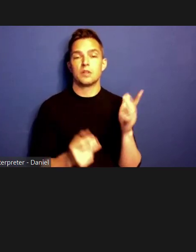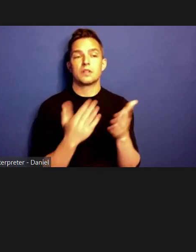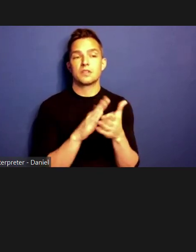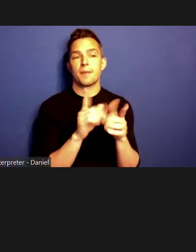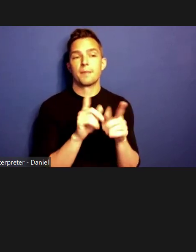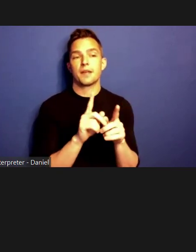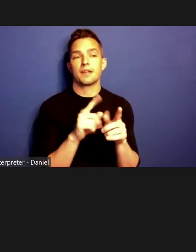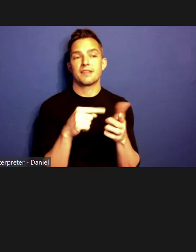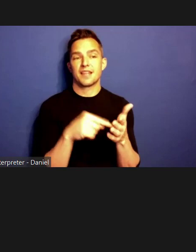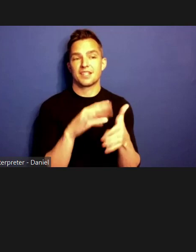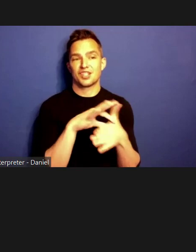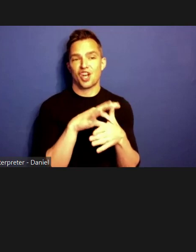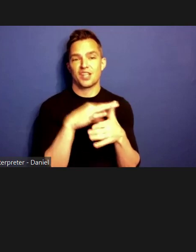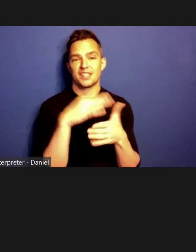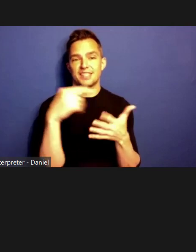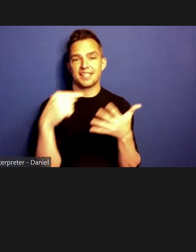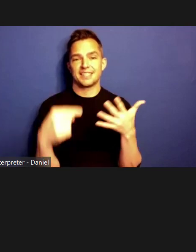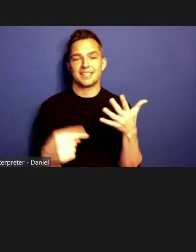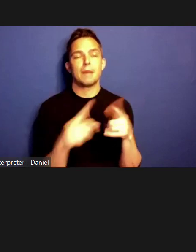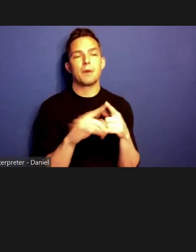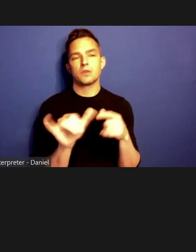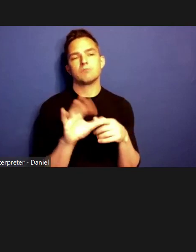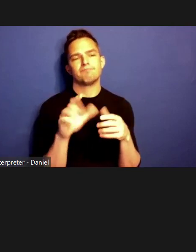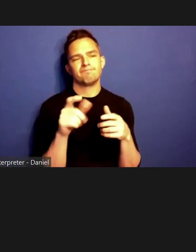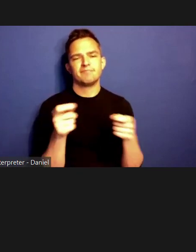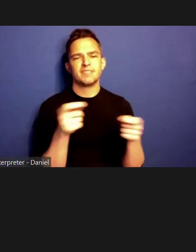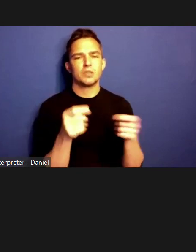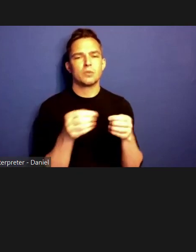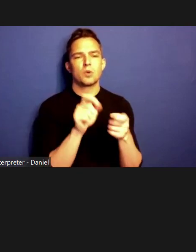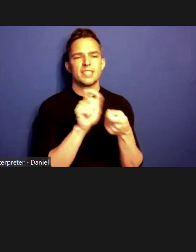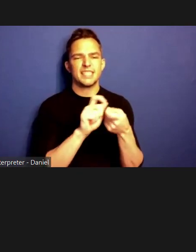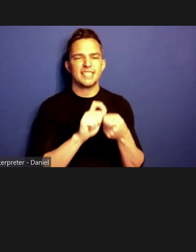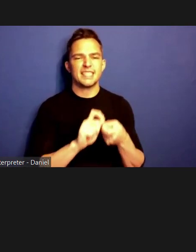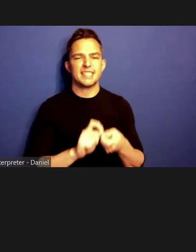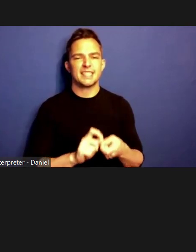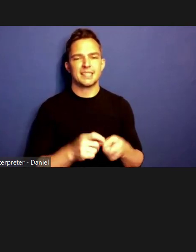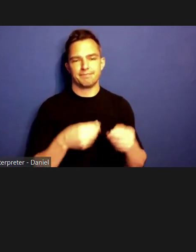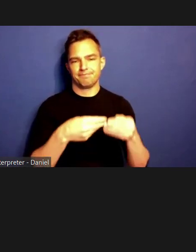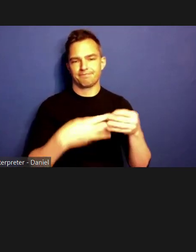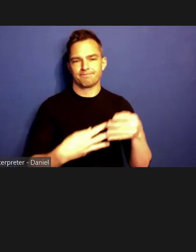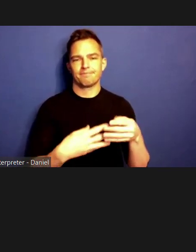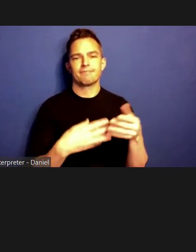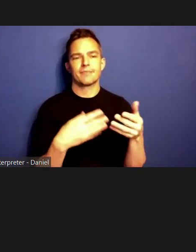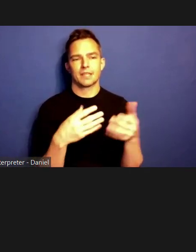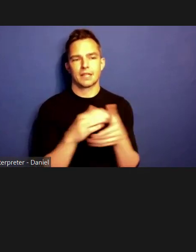also deal with more details on some of the helpful hints of doing Pure